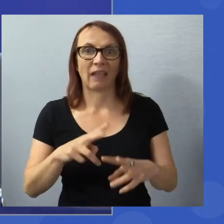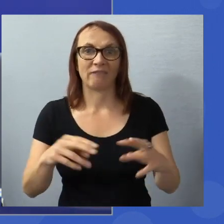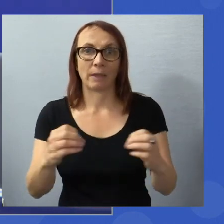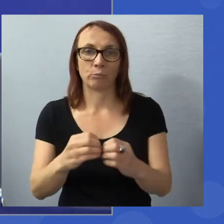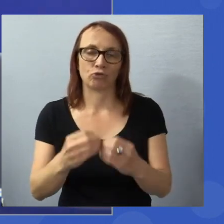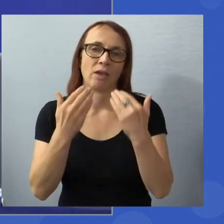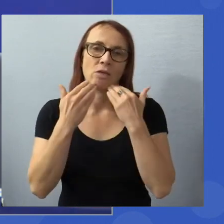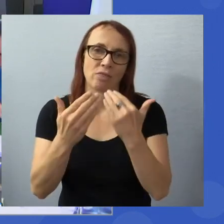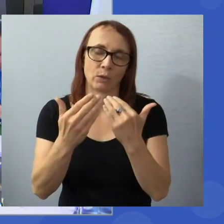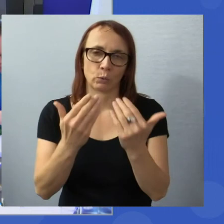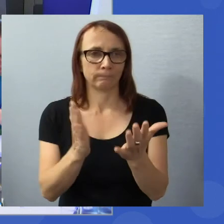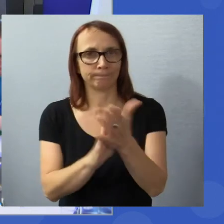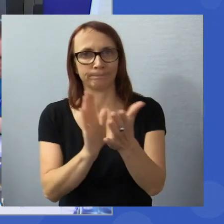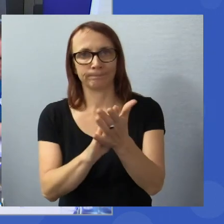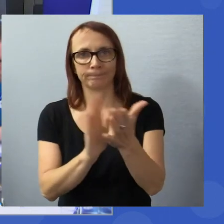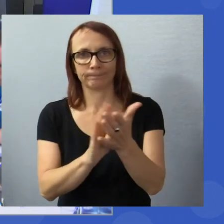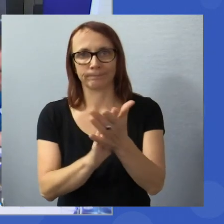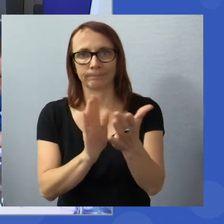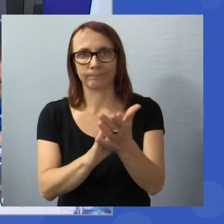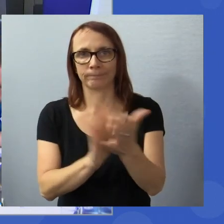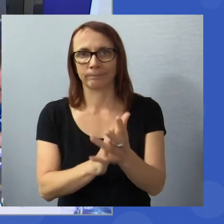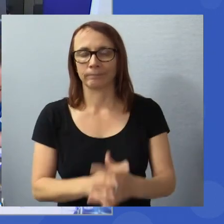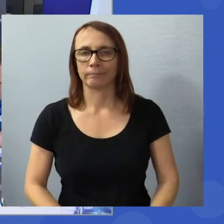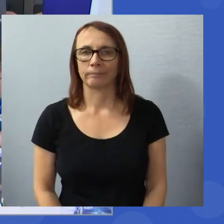you so much you